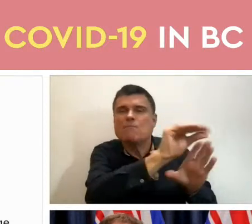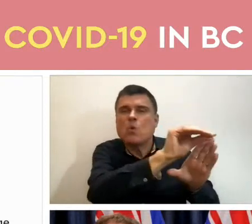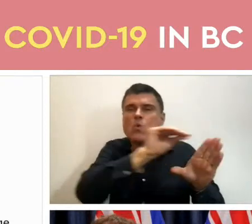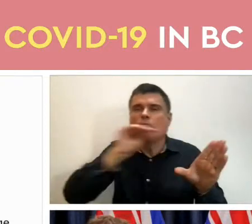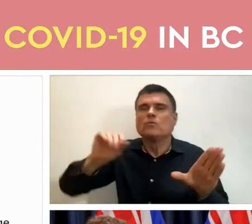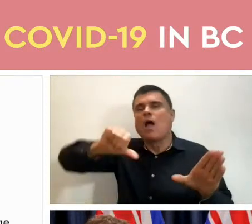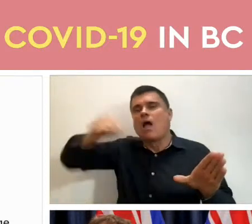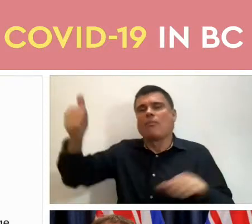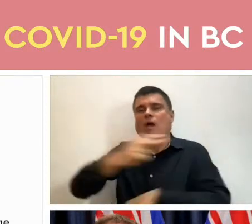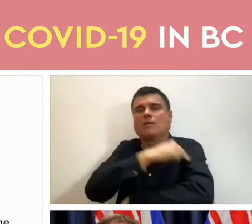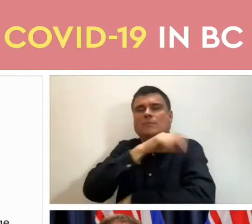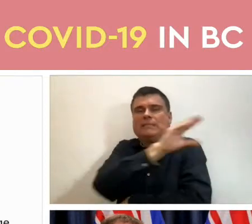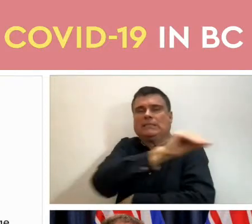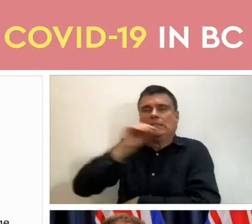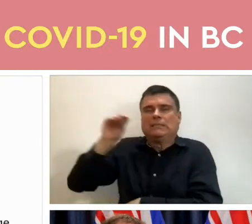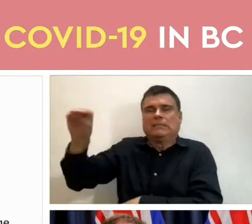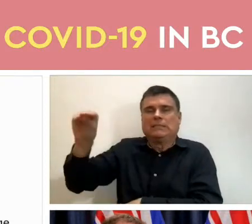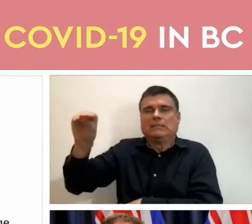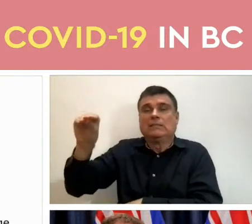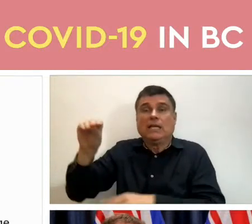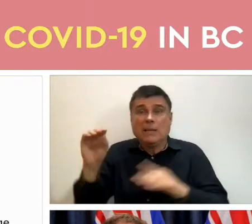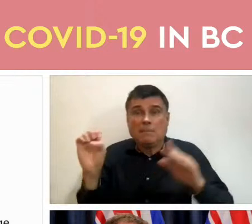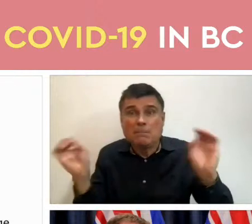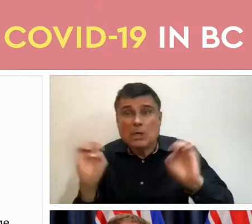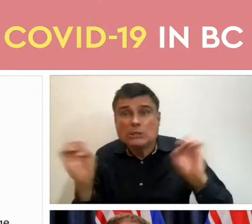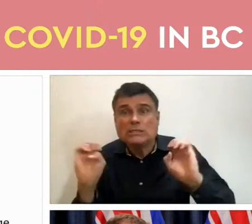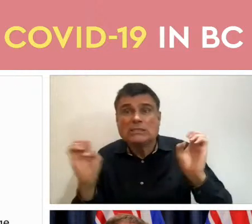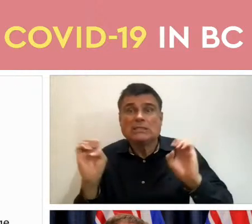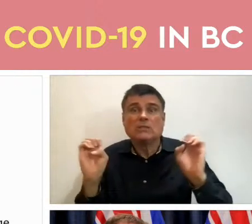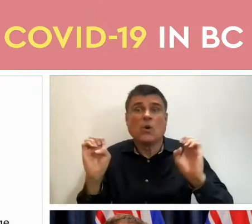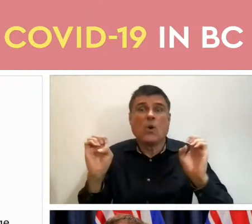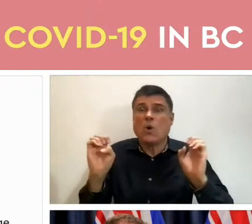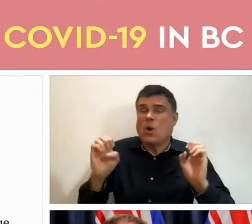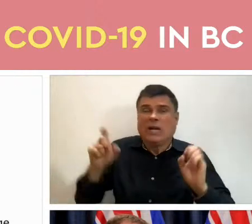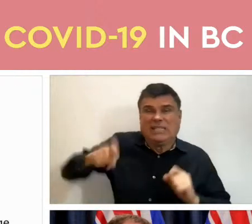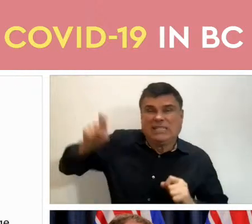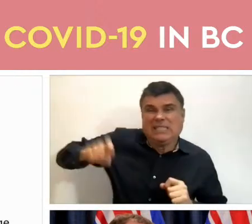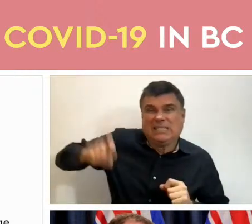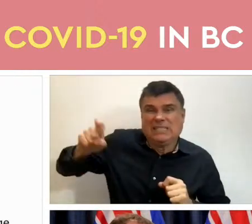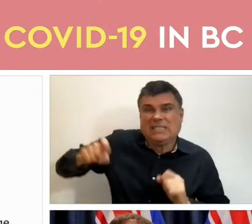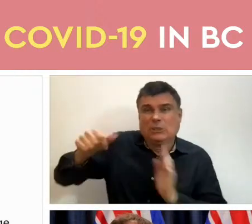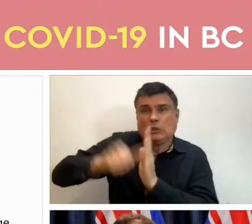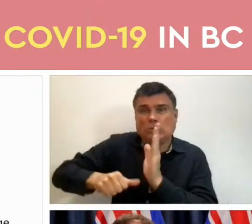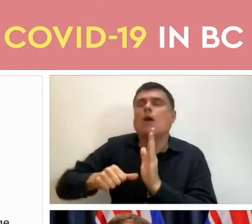know from our experience in March and April and May of 2020